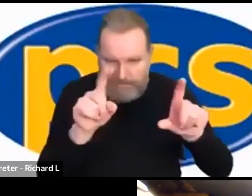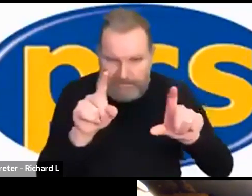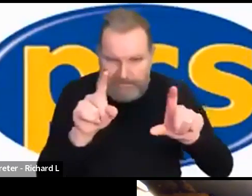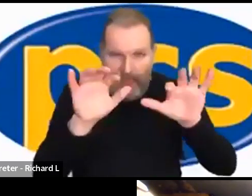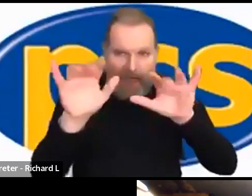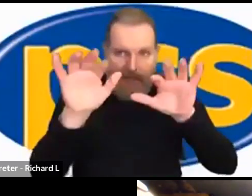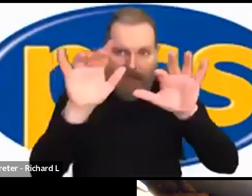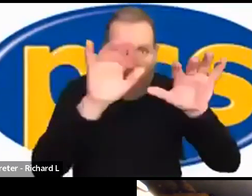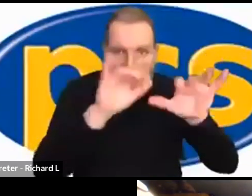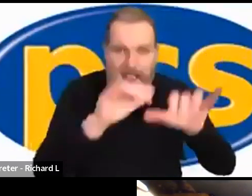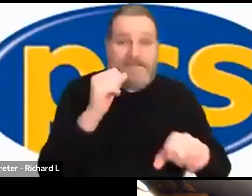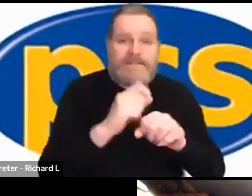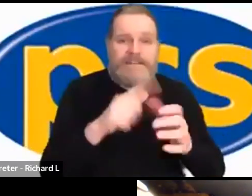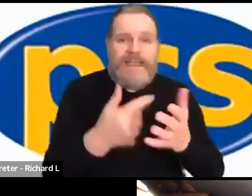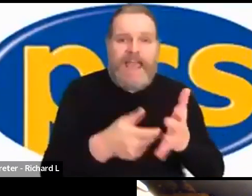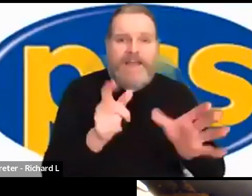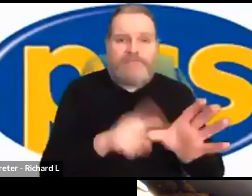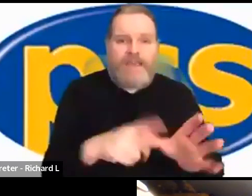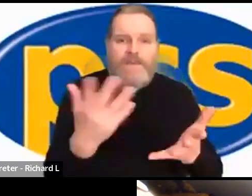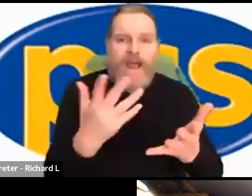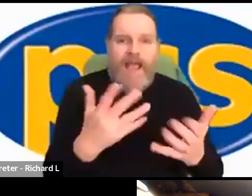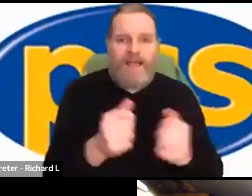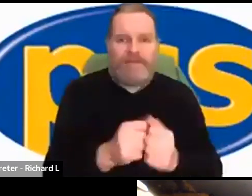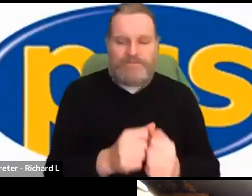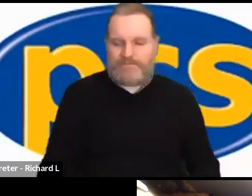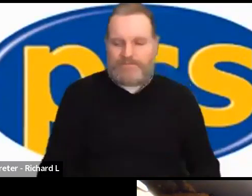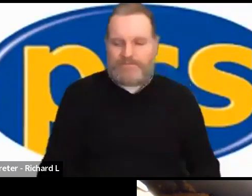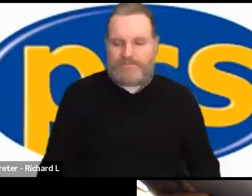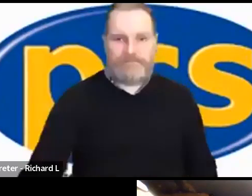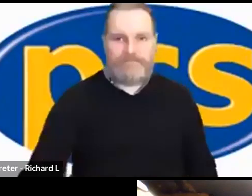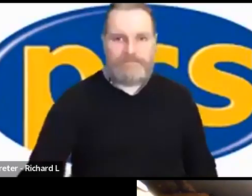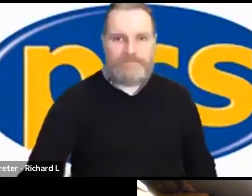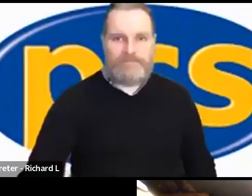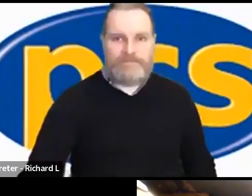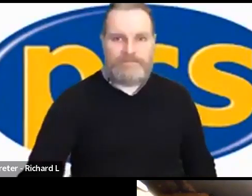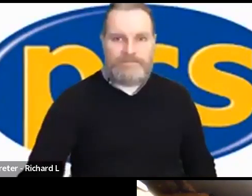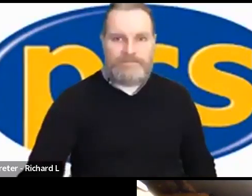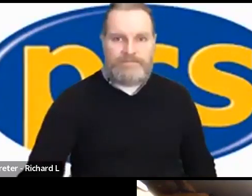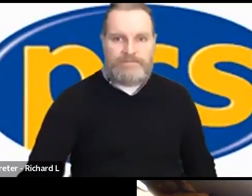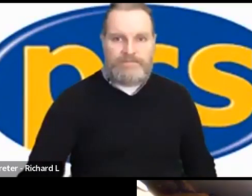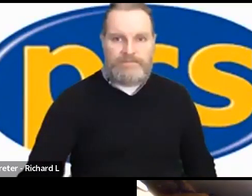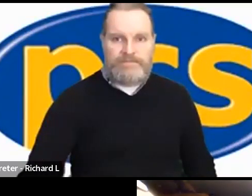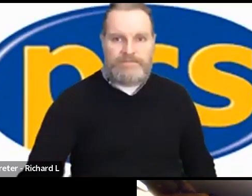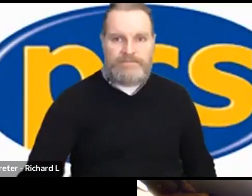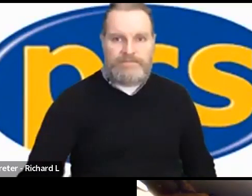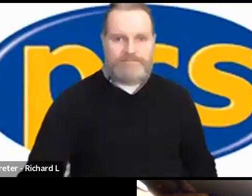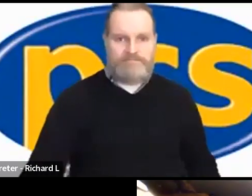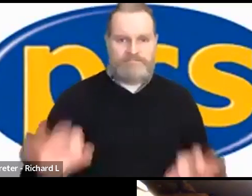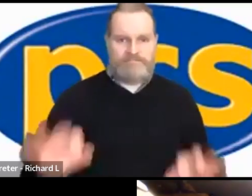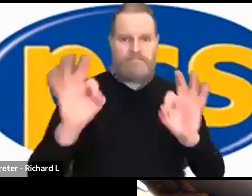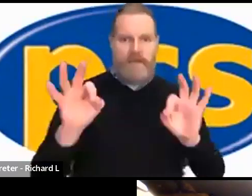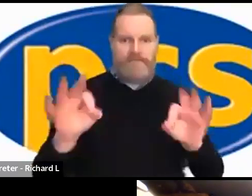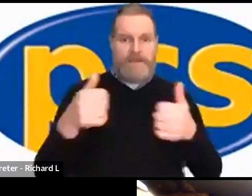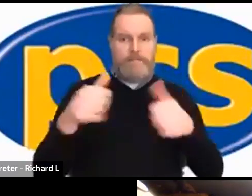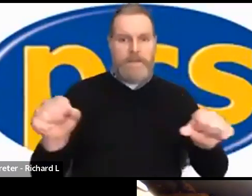I can't find Jim. Give me a second think I'm that now. Thank you, John. Thanks